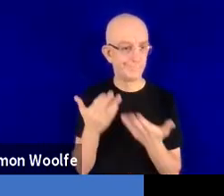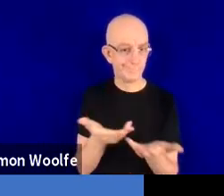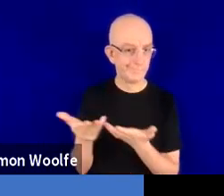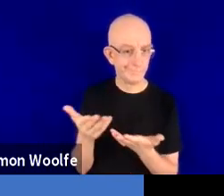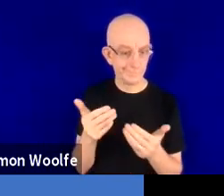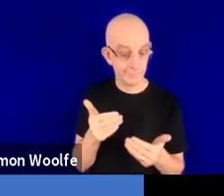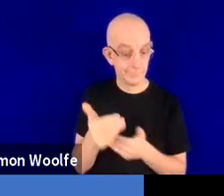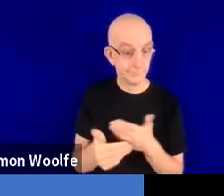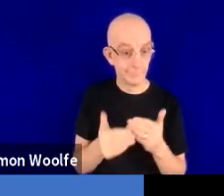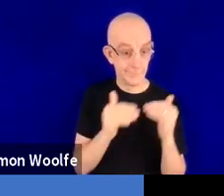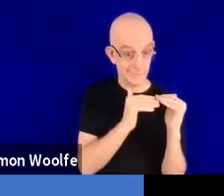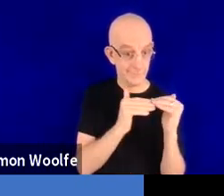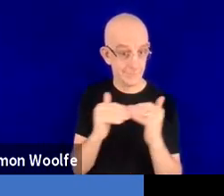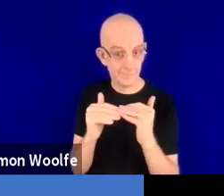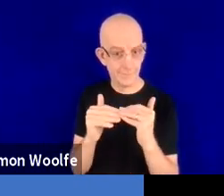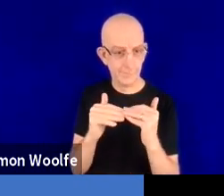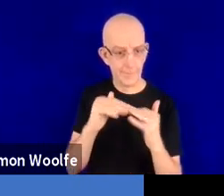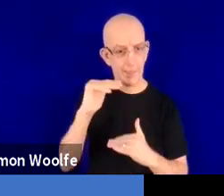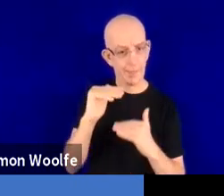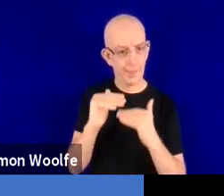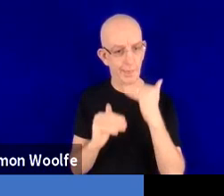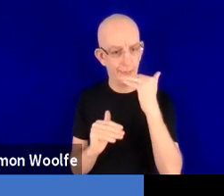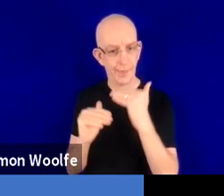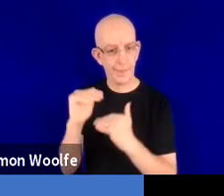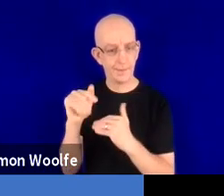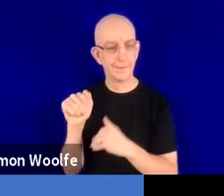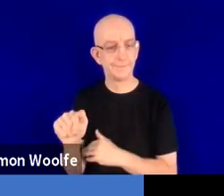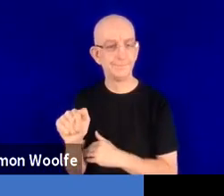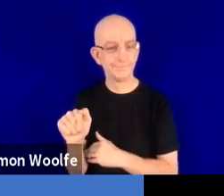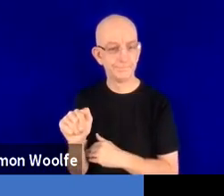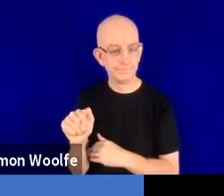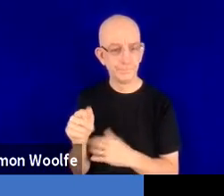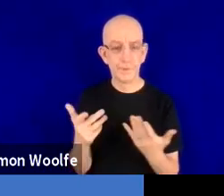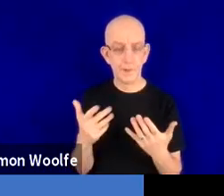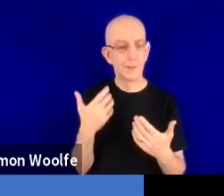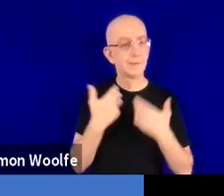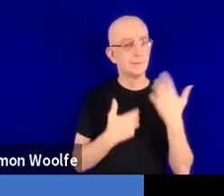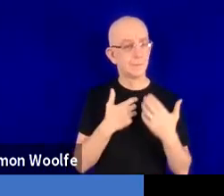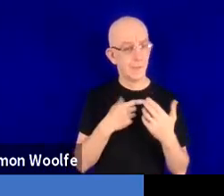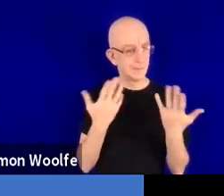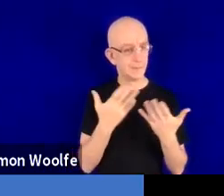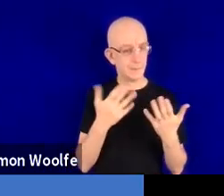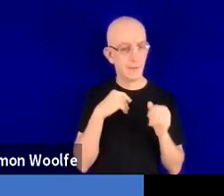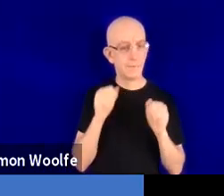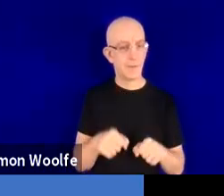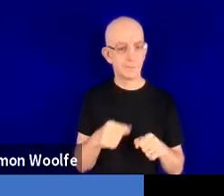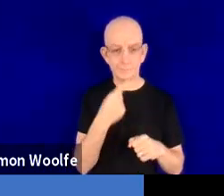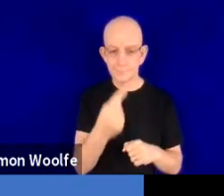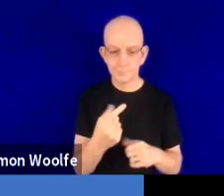Now, in principle, given the person with disabilities in employment are more likely to be in informal employment